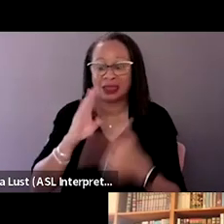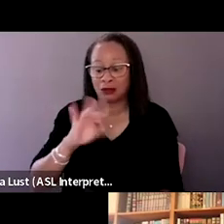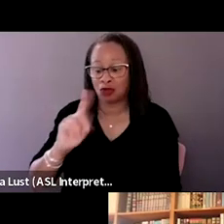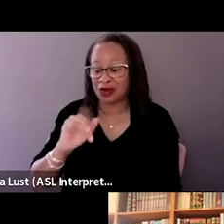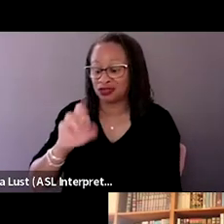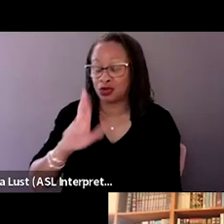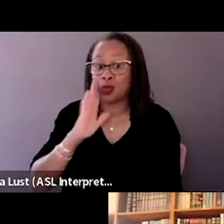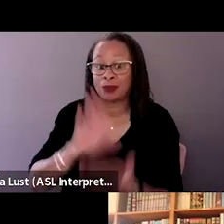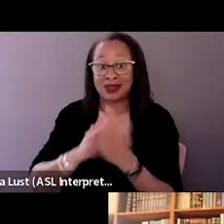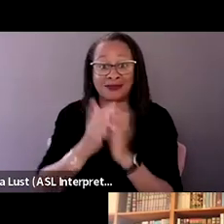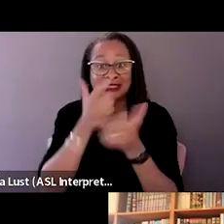But how many?